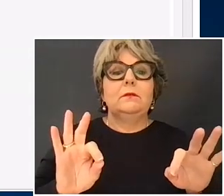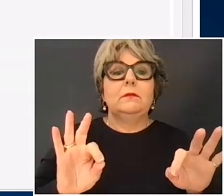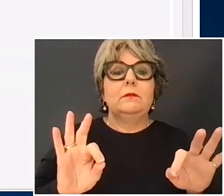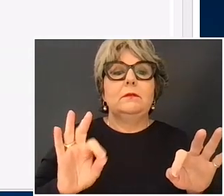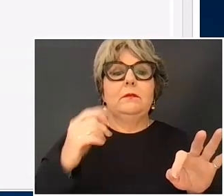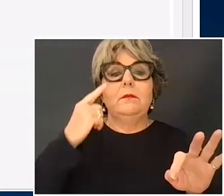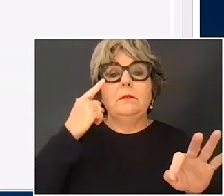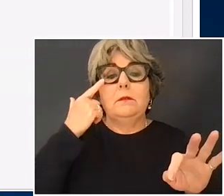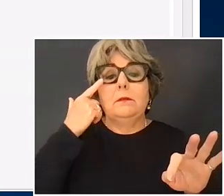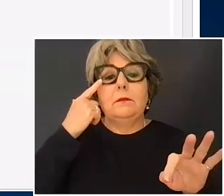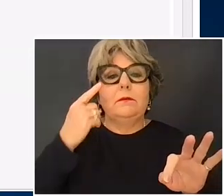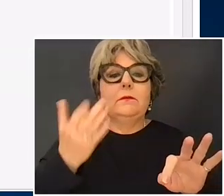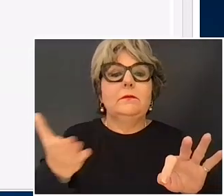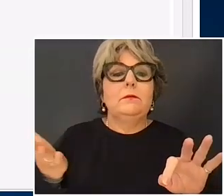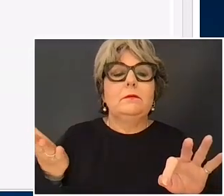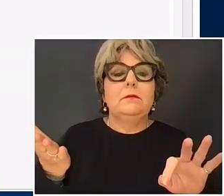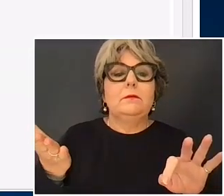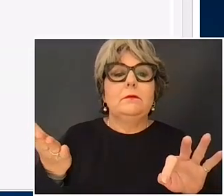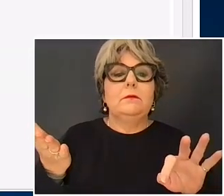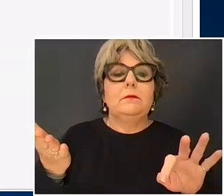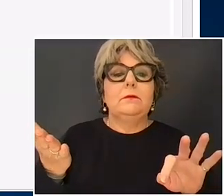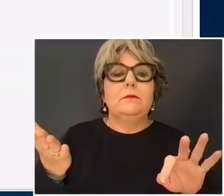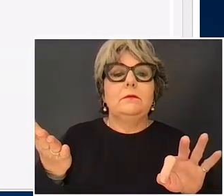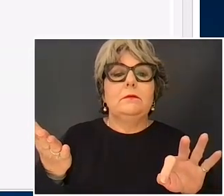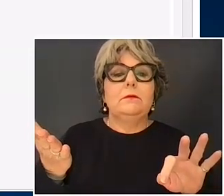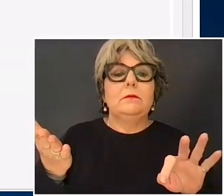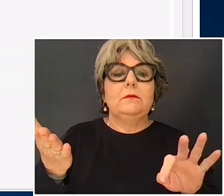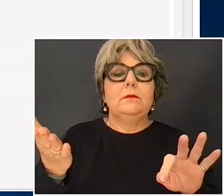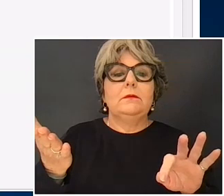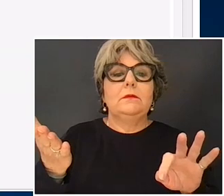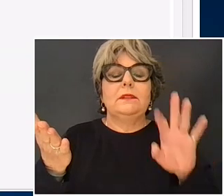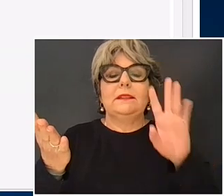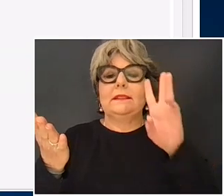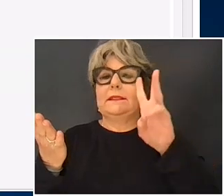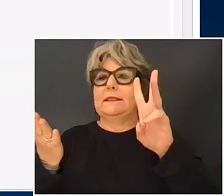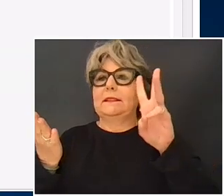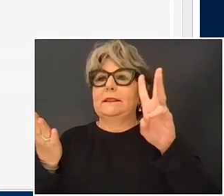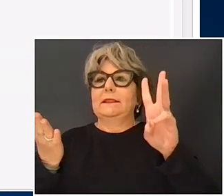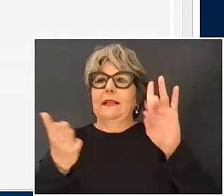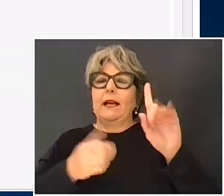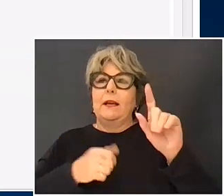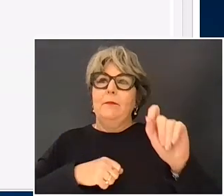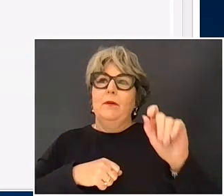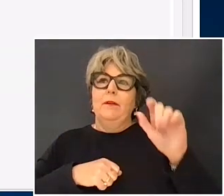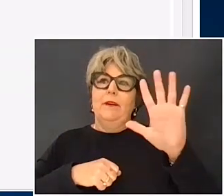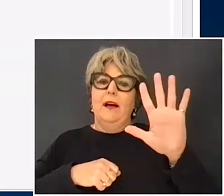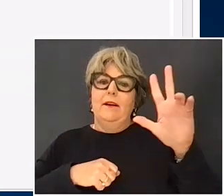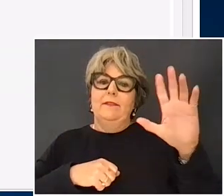So we cross-reference section 668.5 (c)(3), which provides that a school can